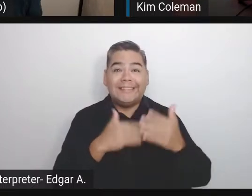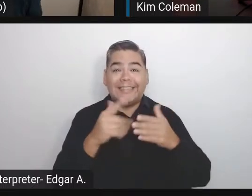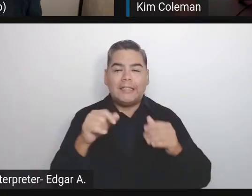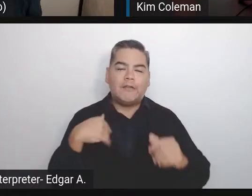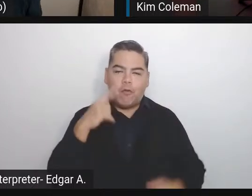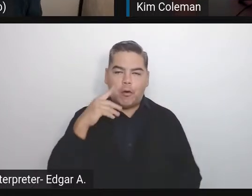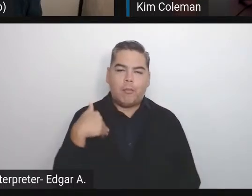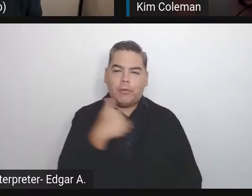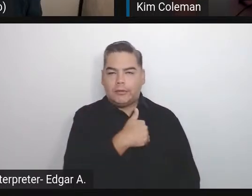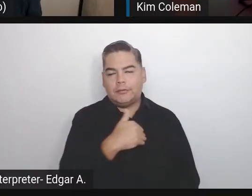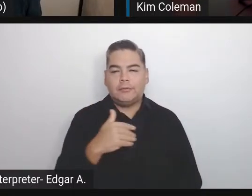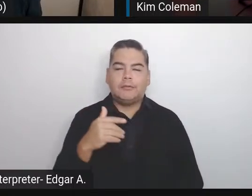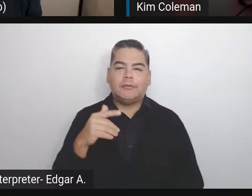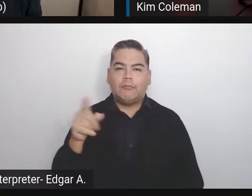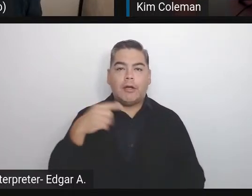I said yes.